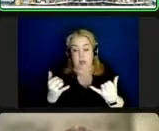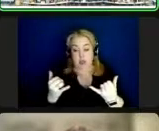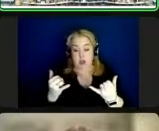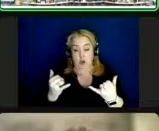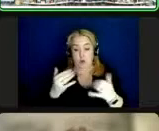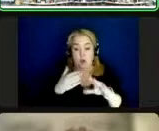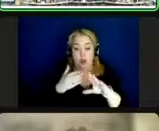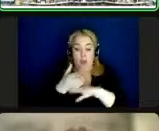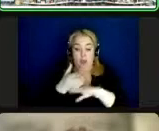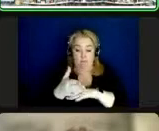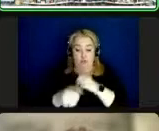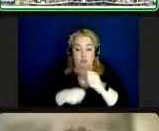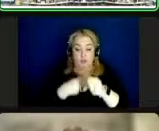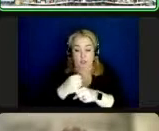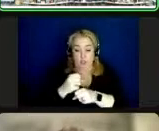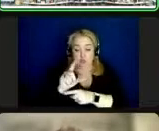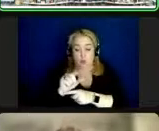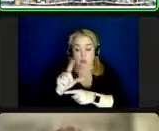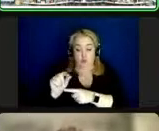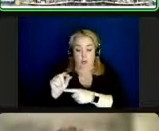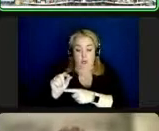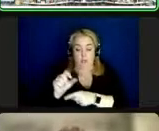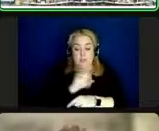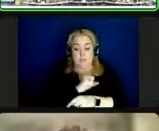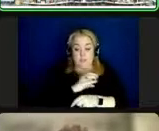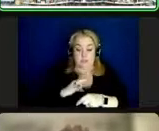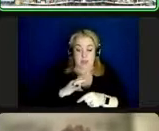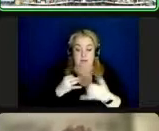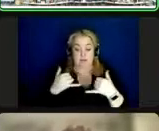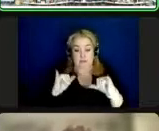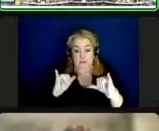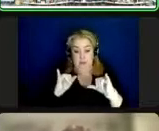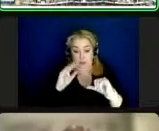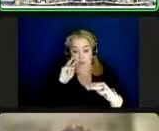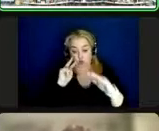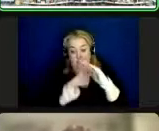ABOUT THOUSAND PEOPLE BY